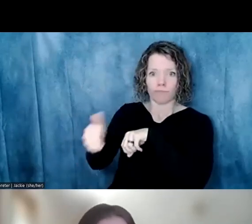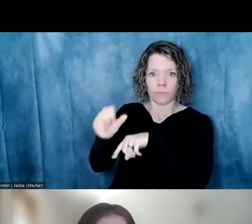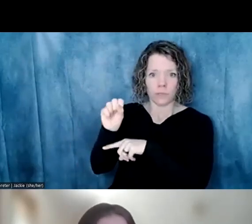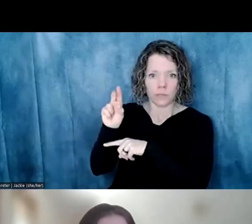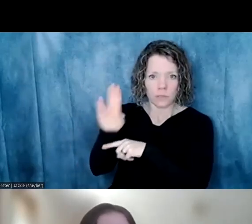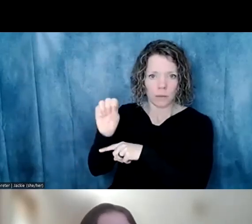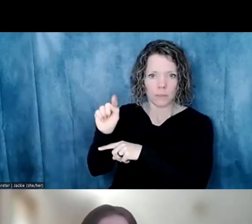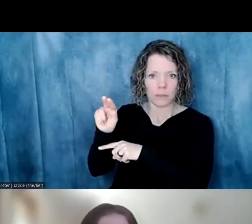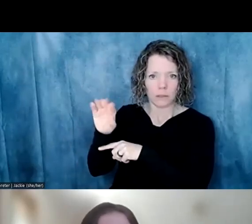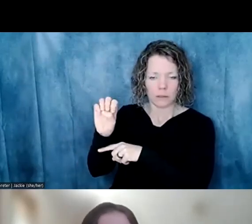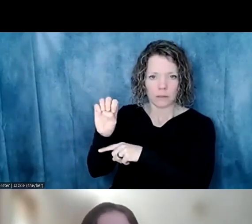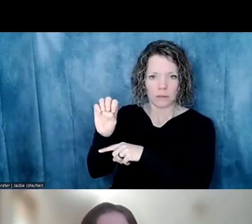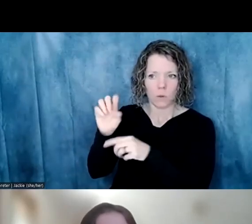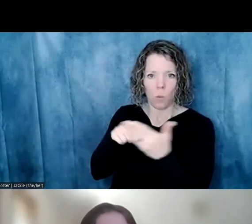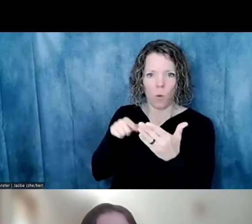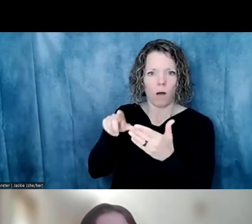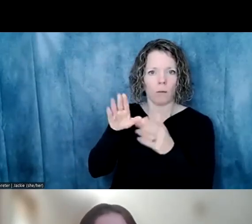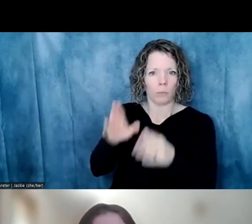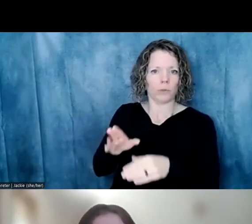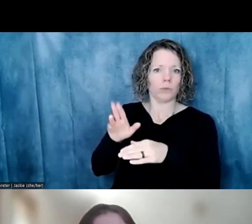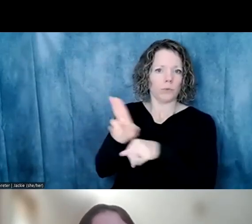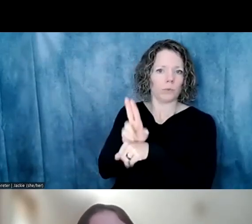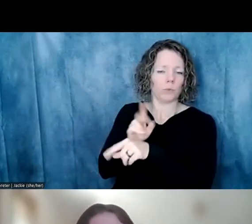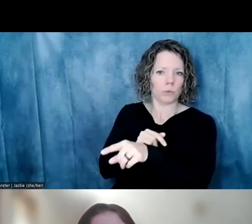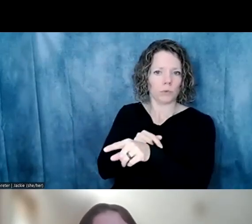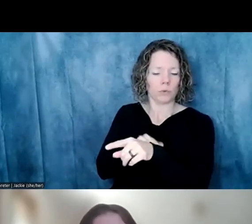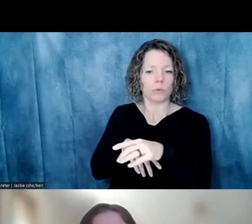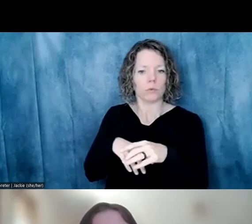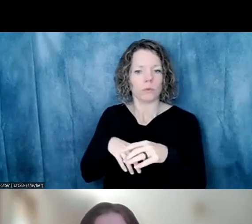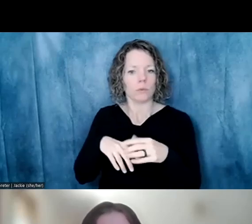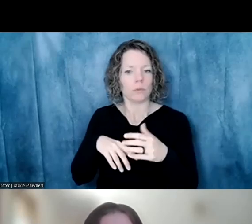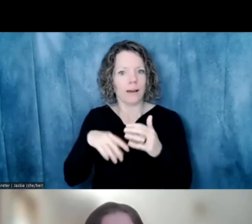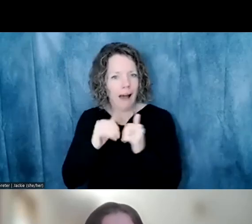other,” specifically as is revealed in the way the language that we use to speak about folks in